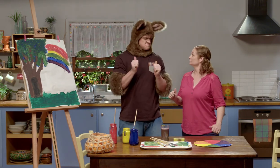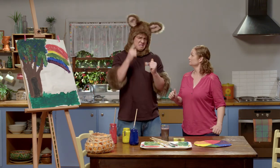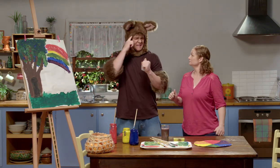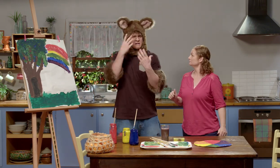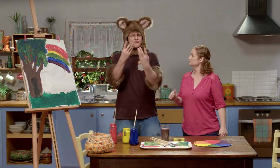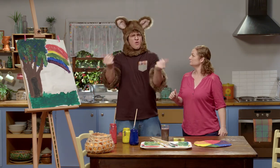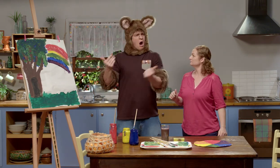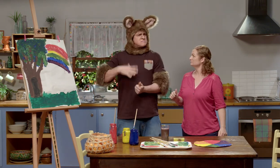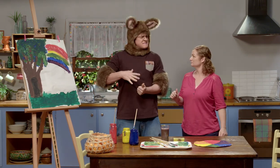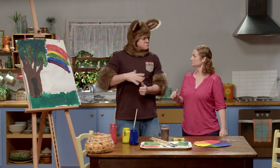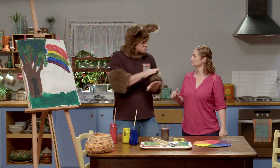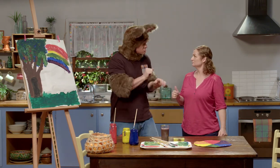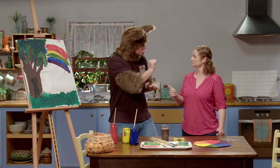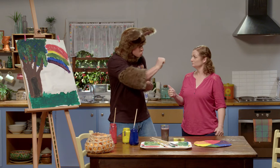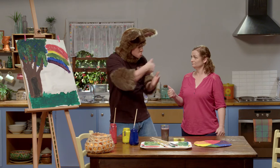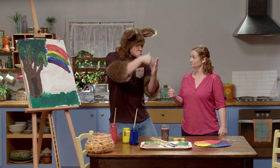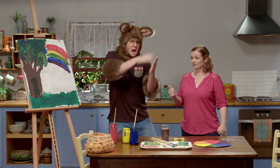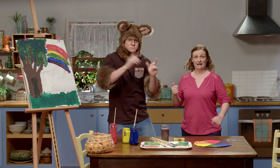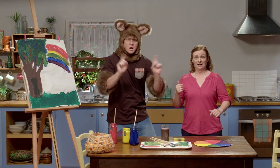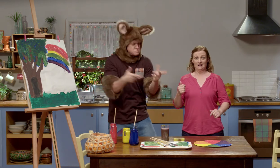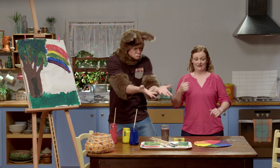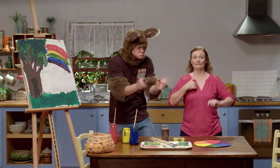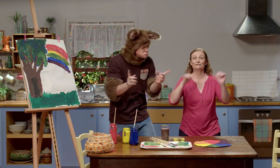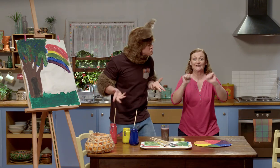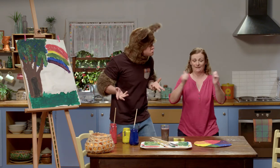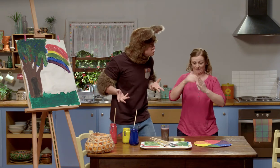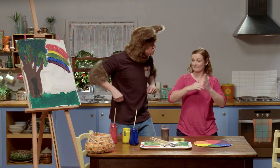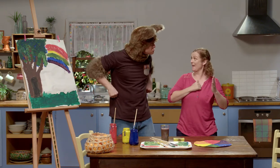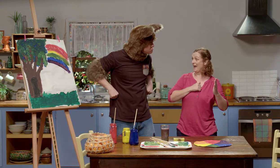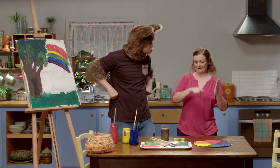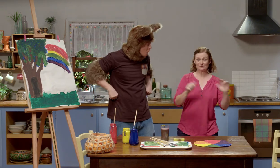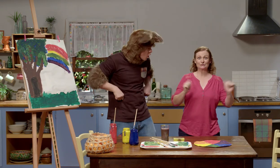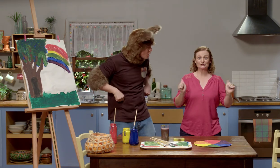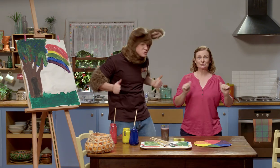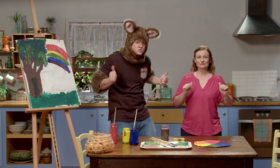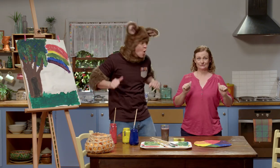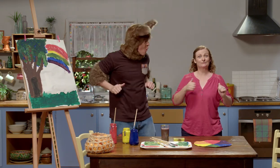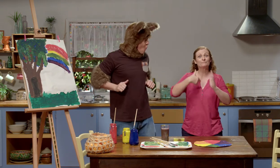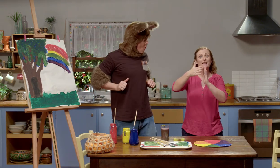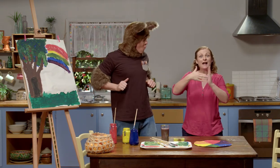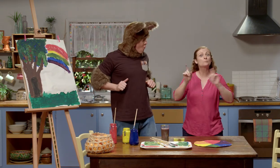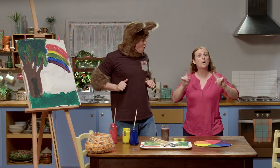I think I need to let it dry now. What's your painting? What did you do? Well I painted